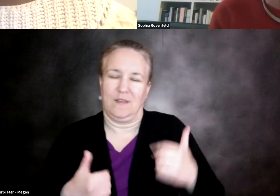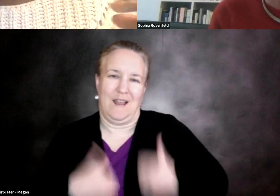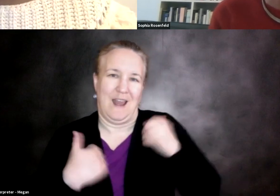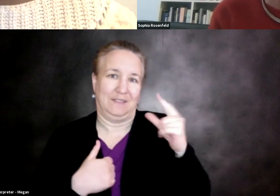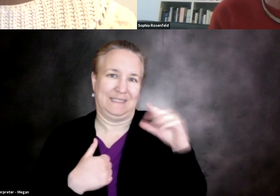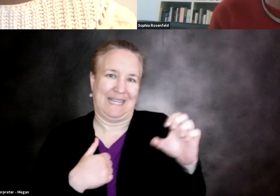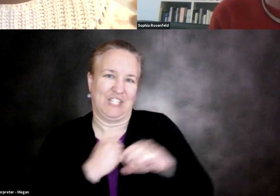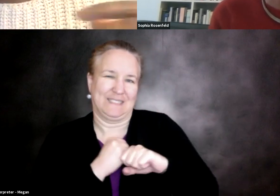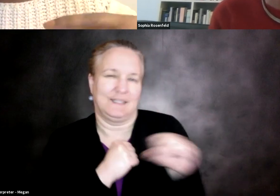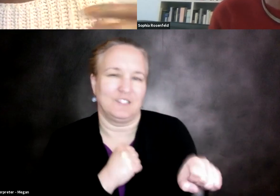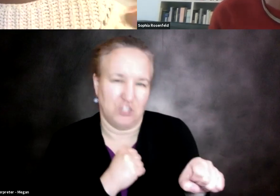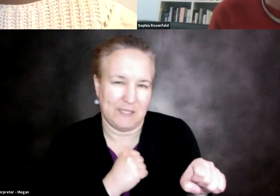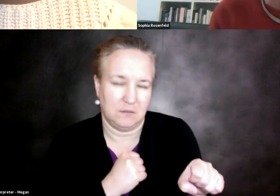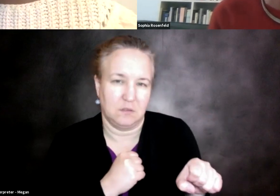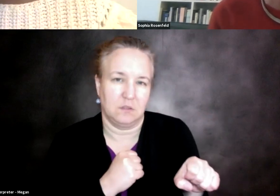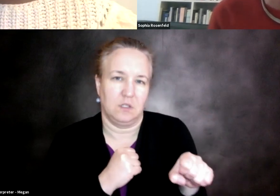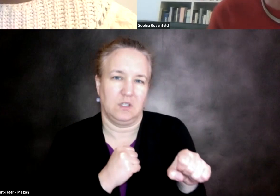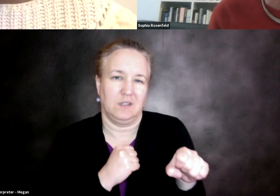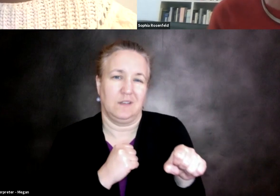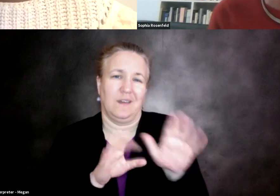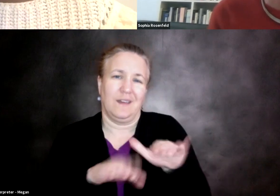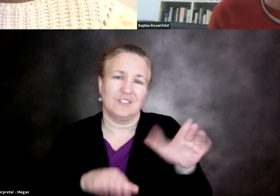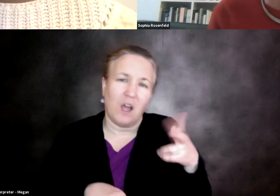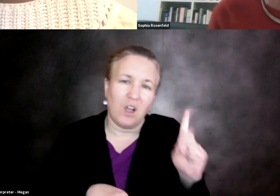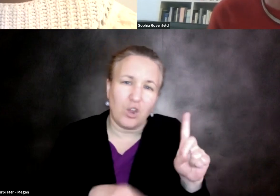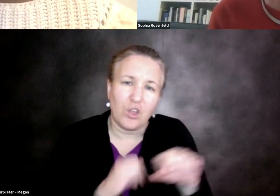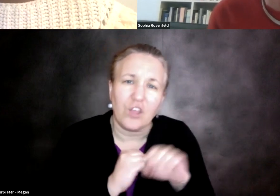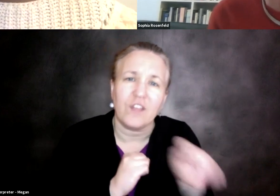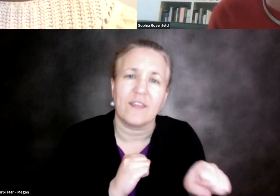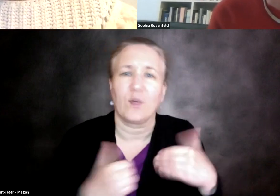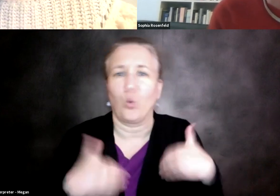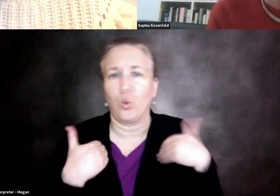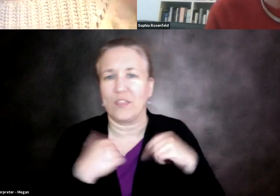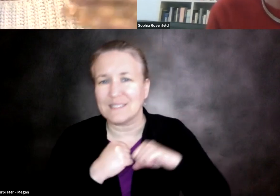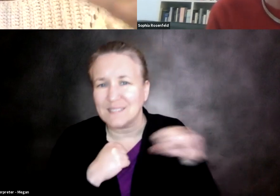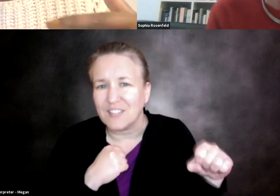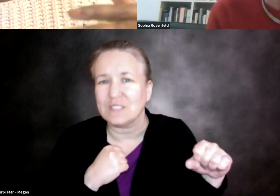extension of childhood and youth and junior status.